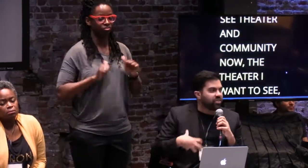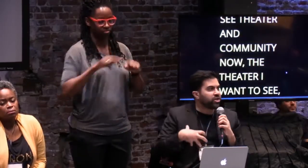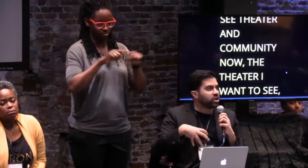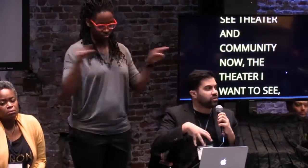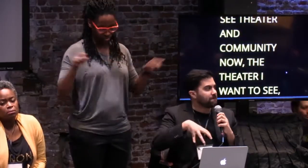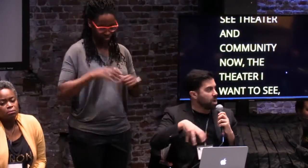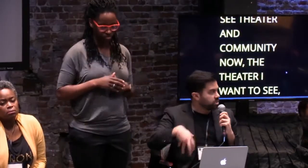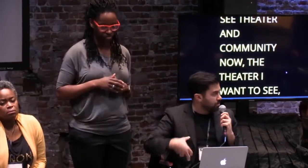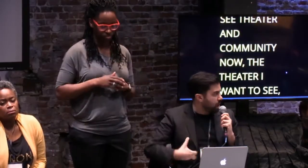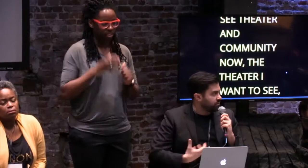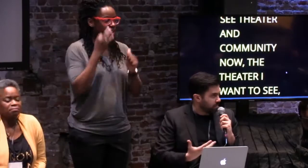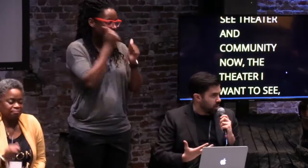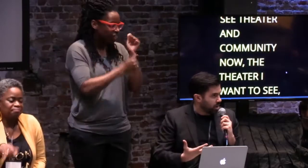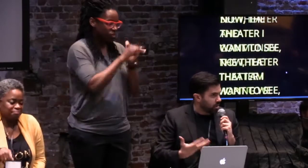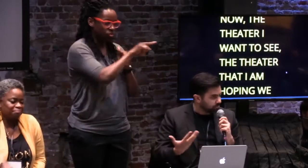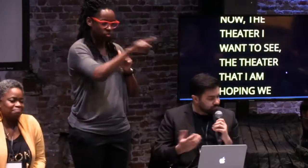The theater of the melting pot of America.